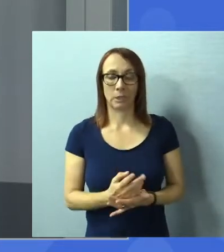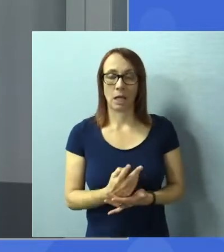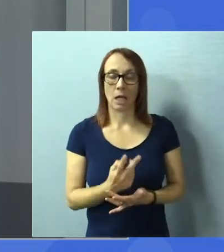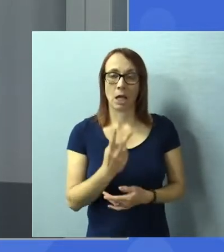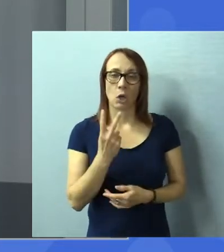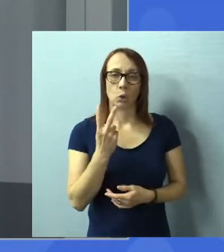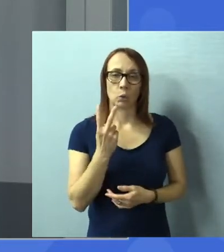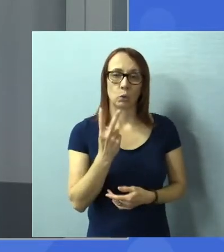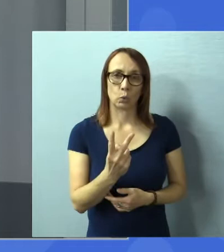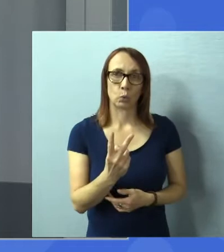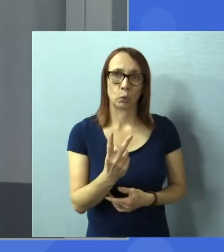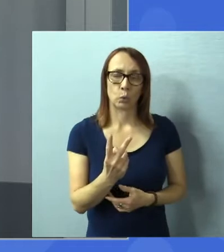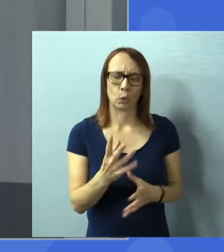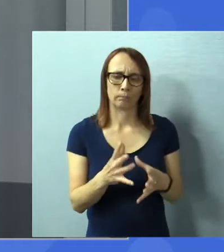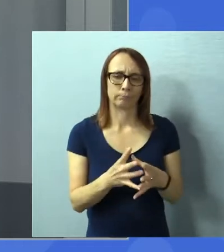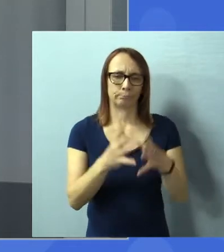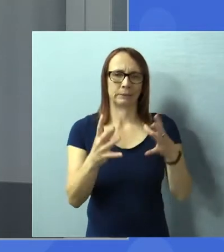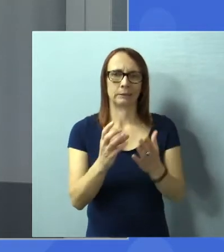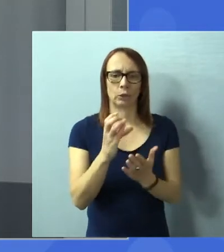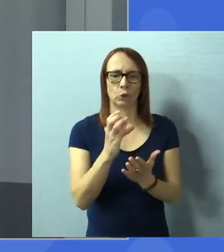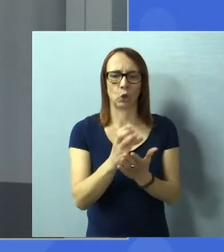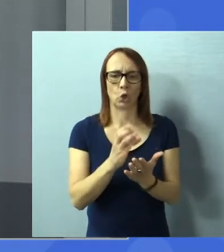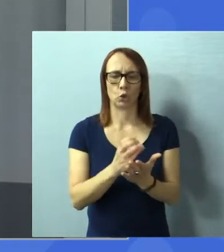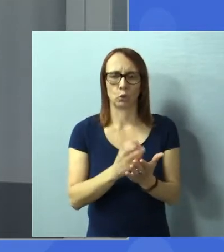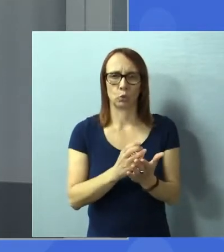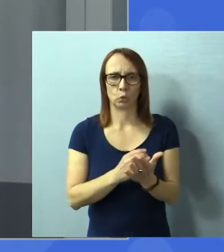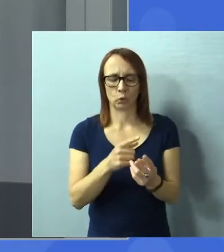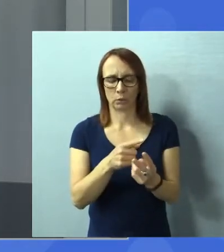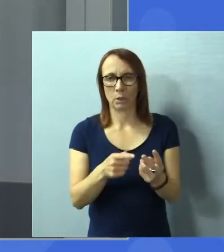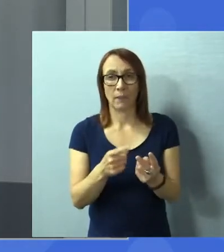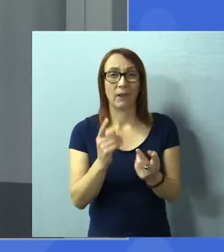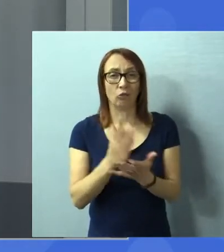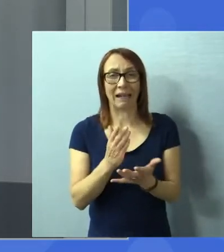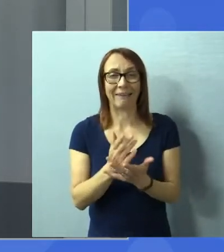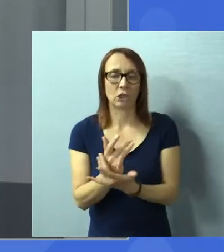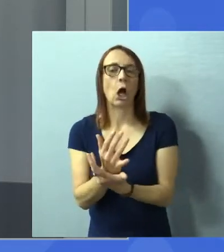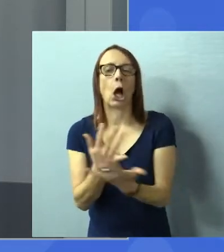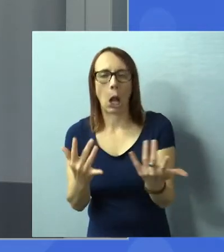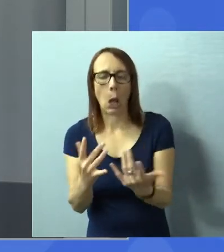constitutional implications that I want to focus on there are many constitutional implications and maybe one of the most important of them is